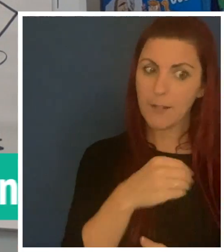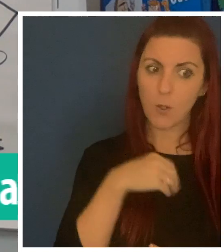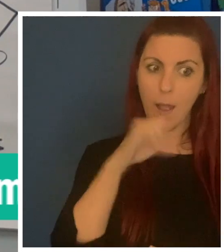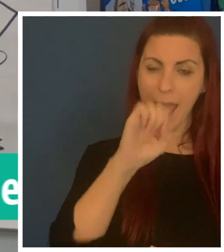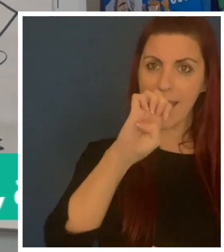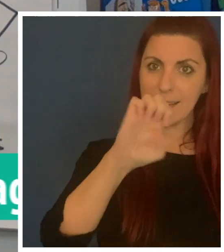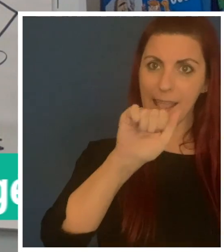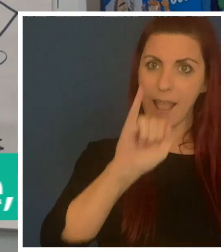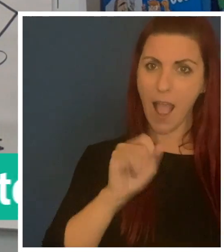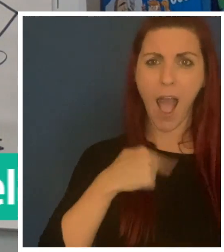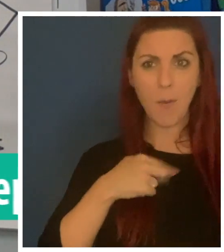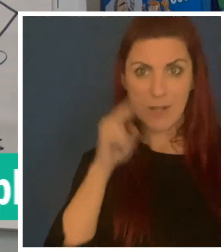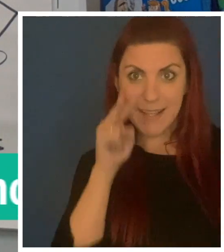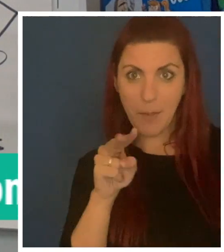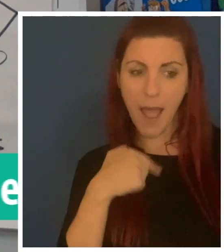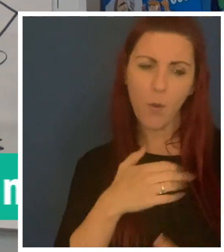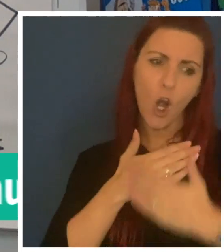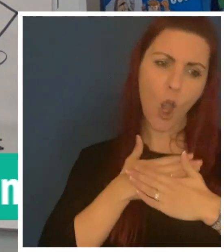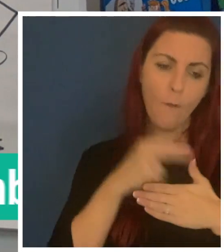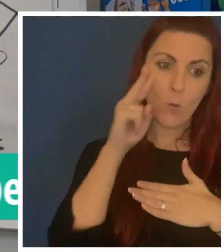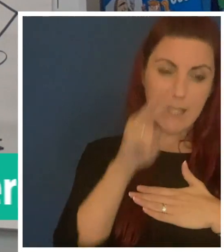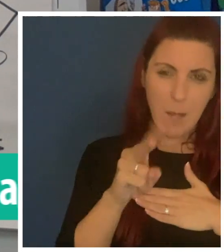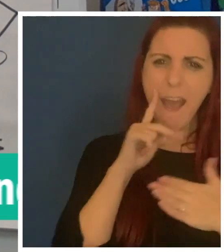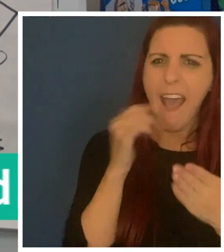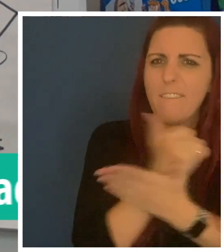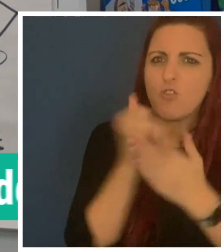there and I'd love to see them at this address down here.